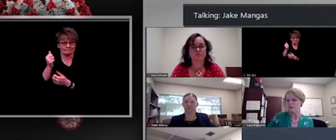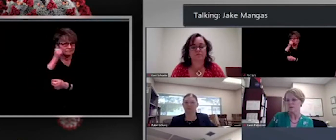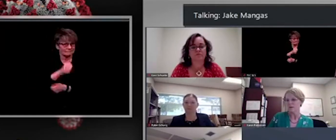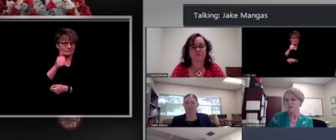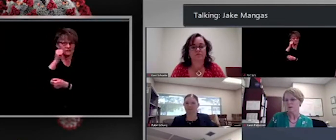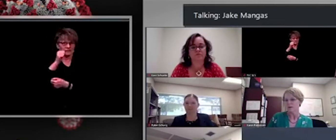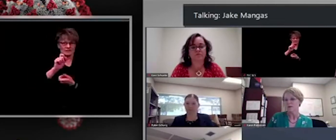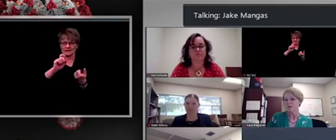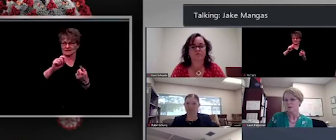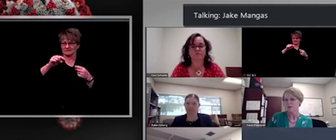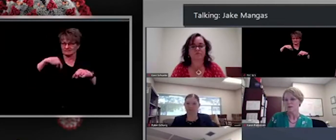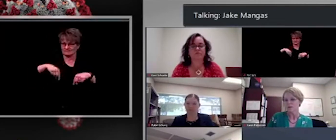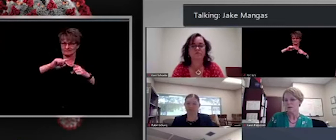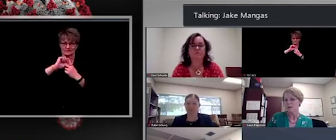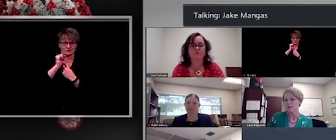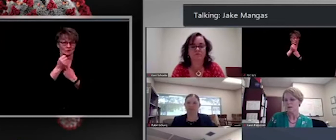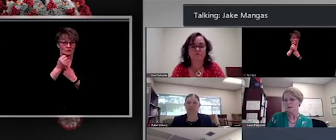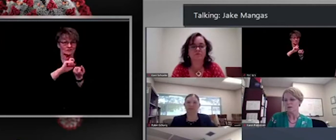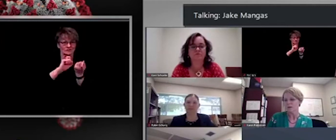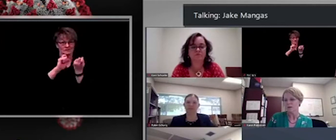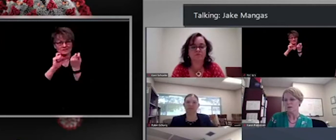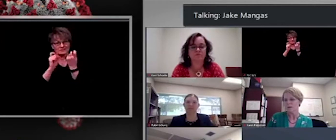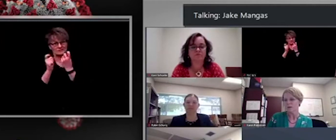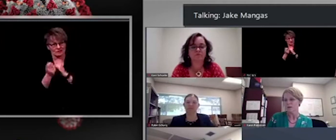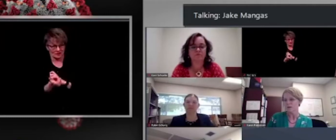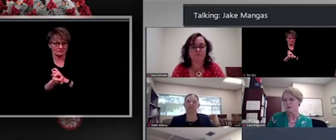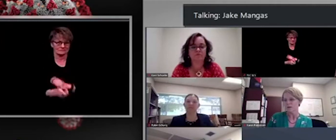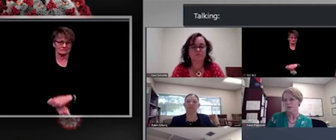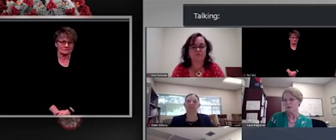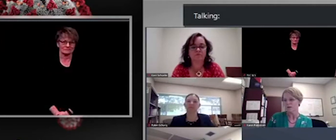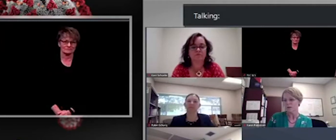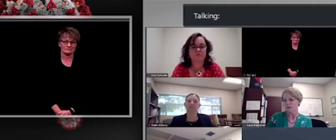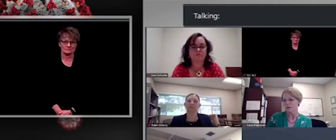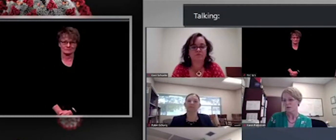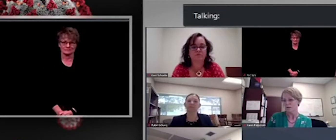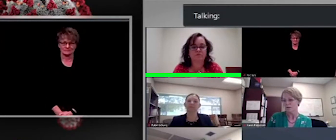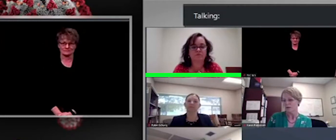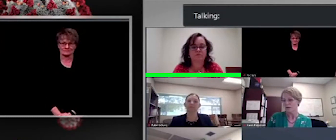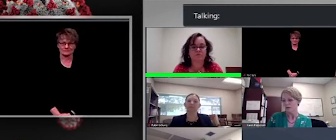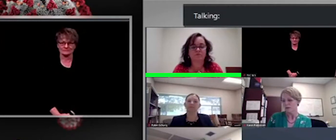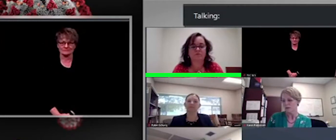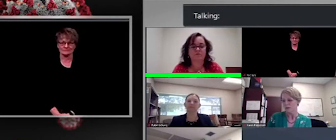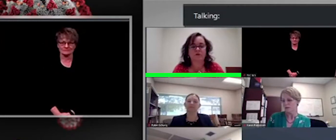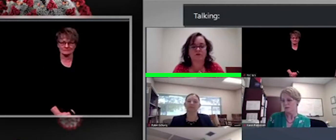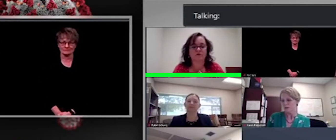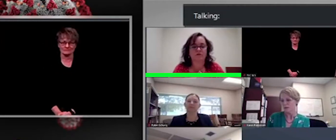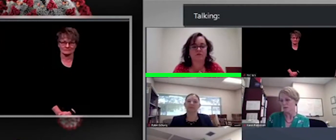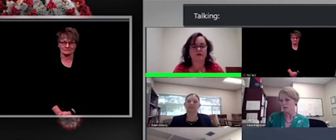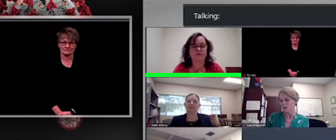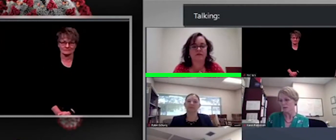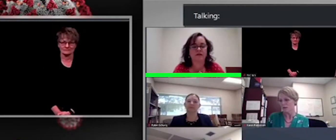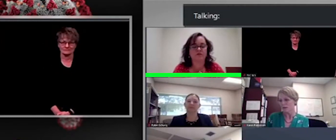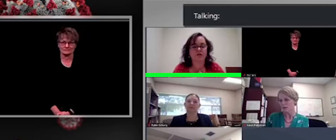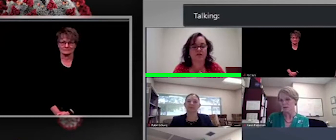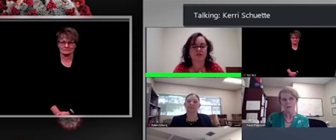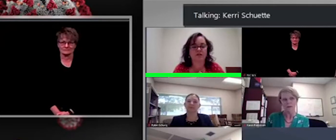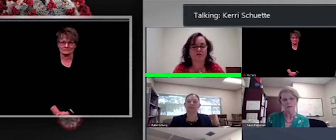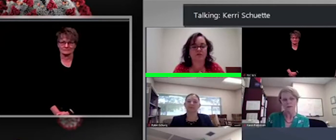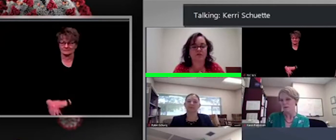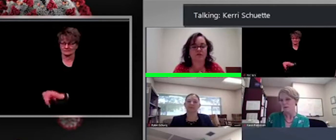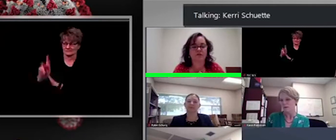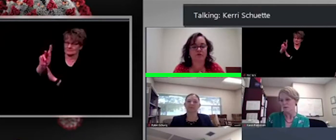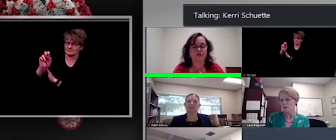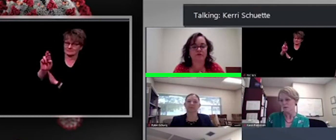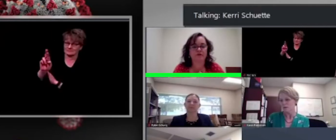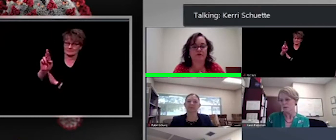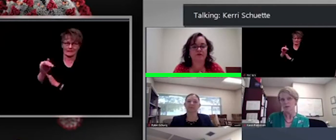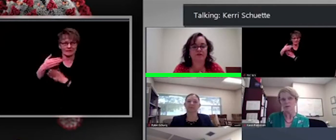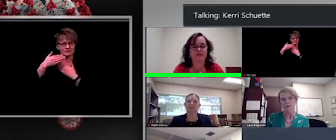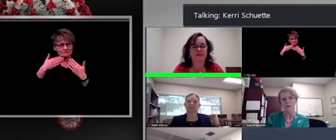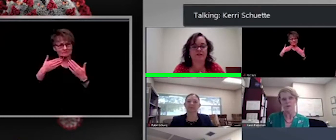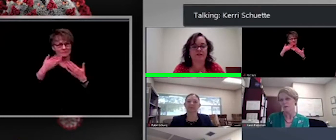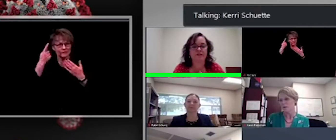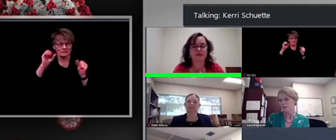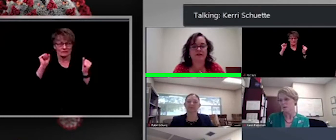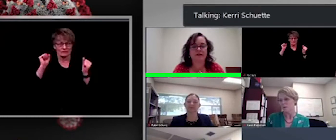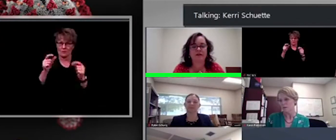things that we've heard. Thank you, Jake, for all your work. We appreciate